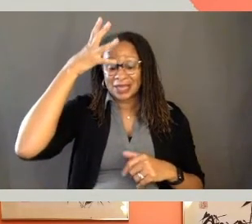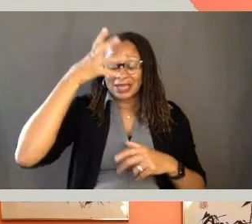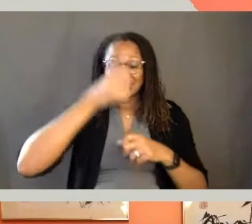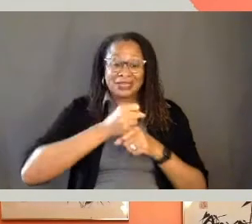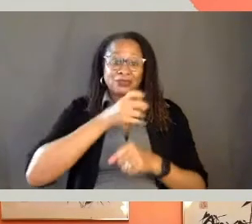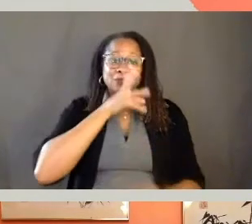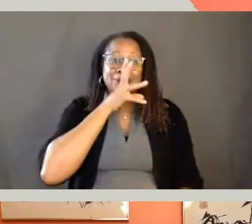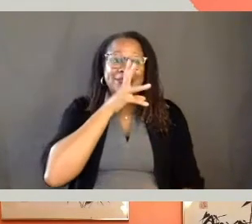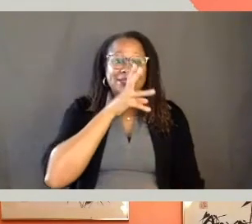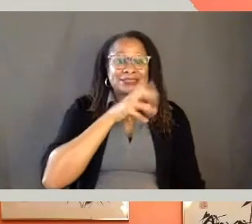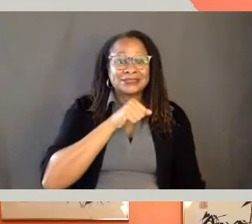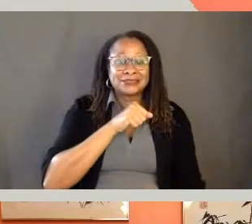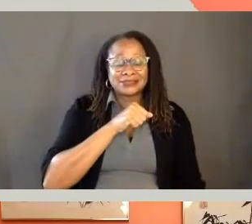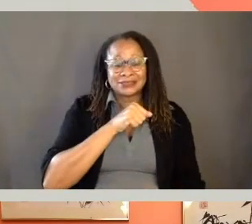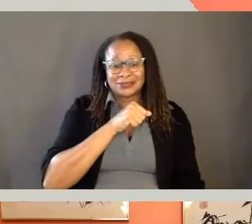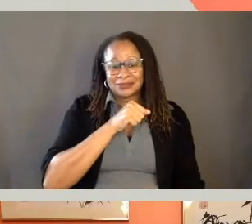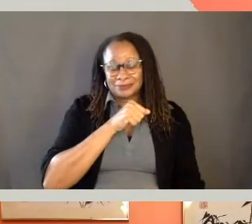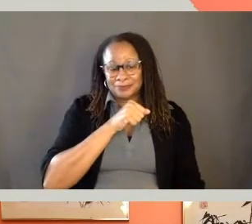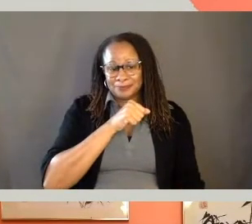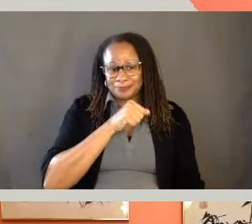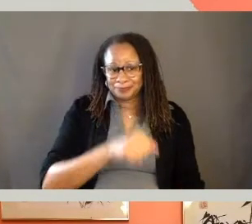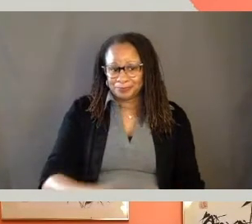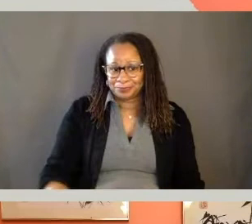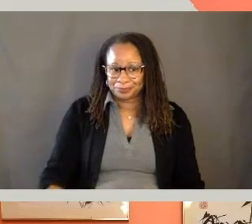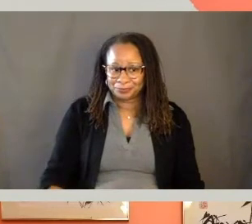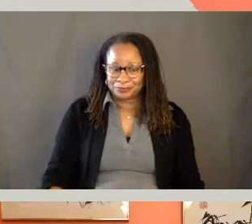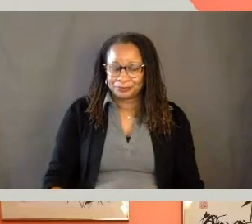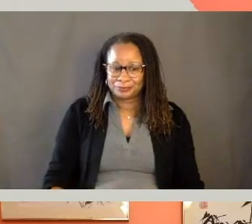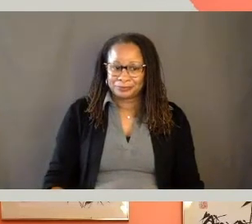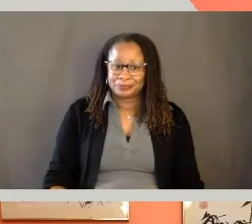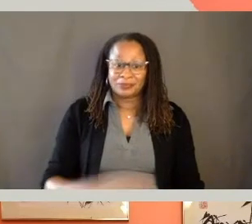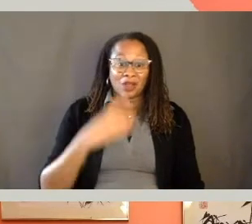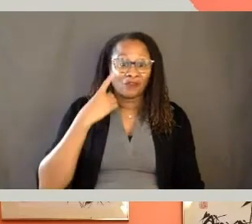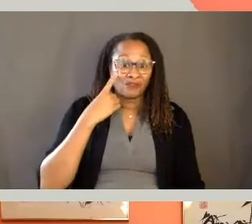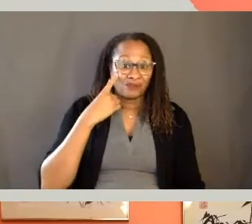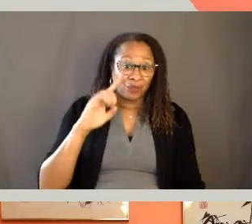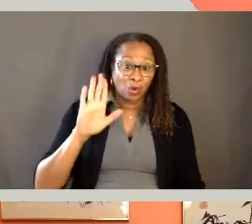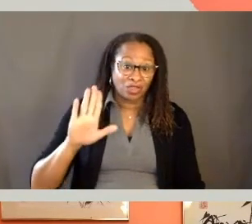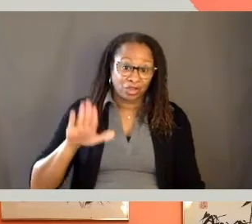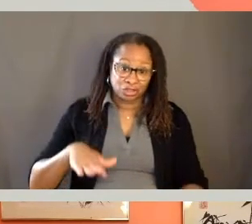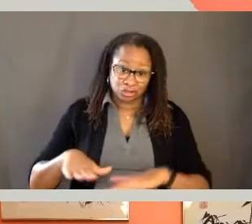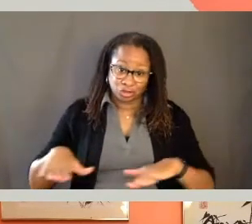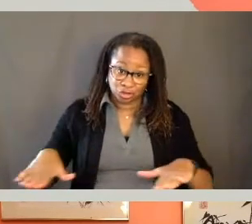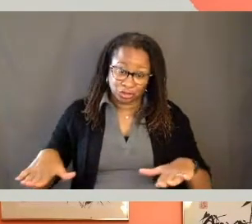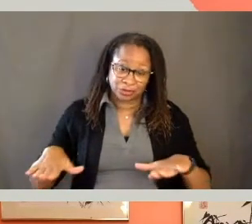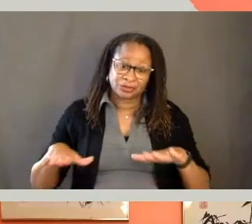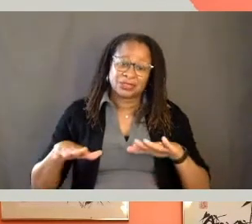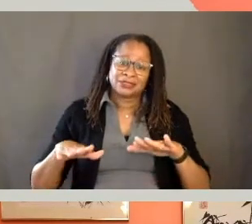you know, sometimes for their children or, you know, that was a really contentious issue,